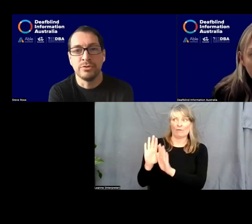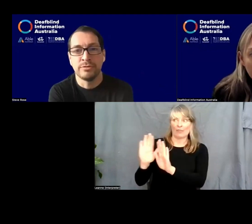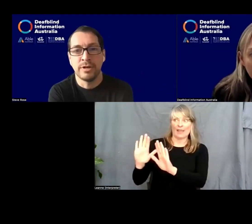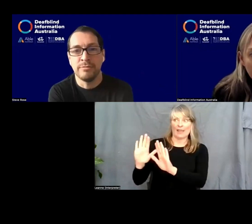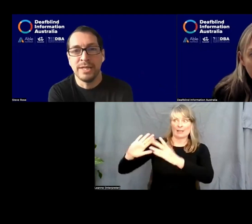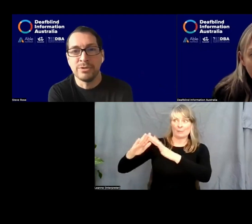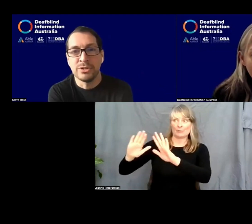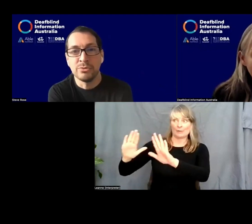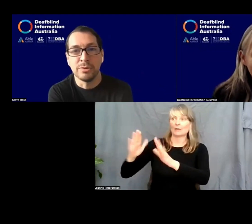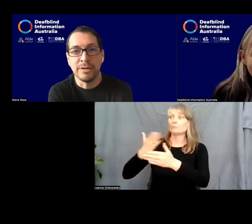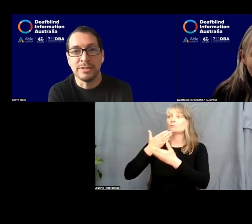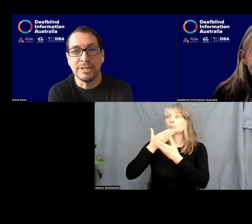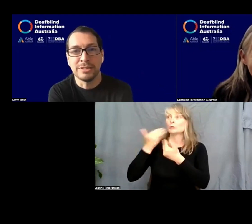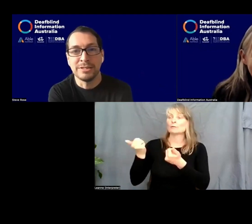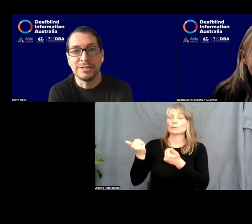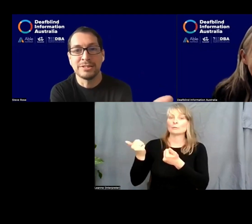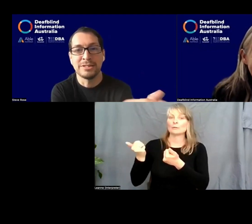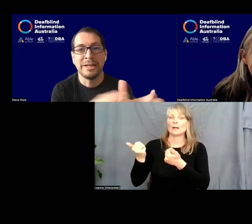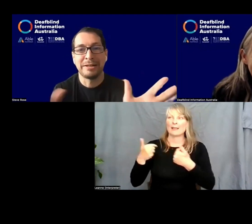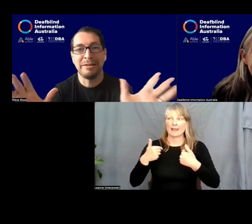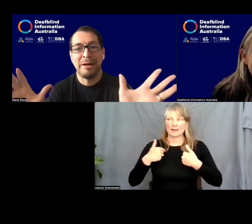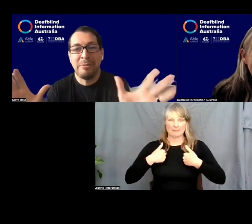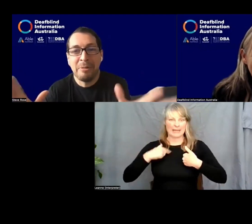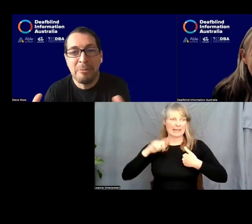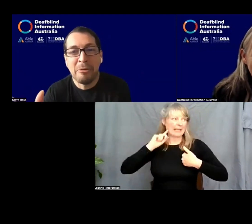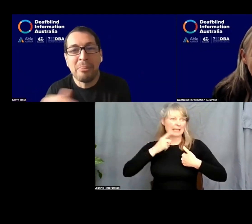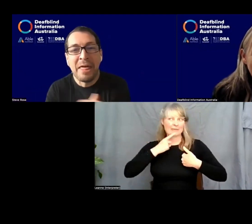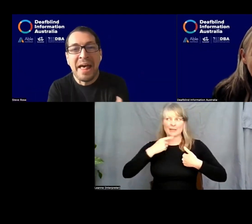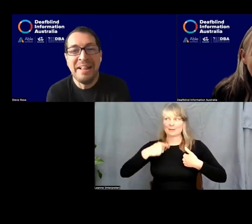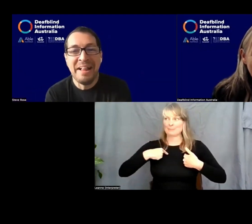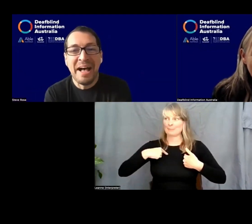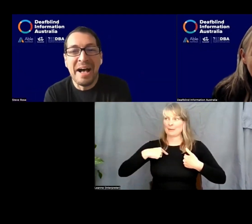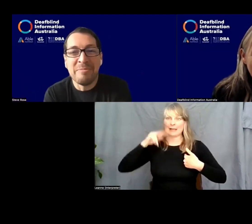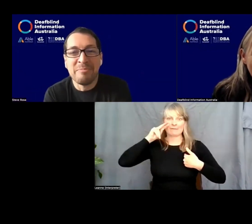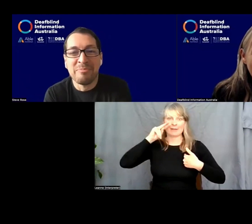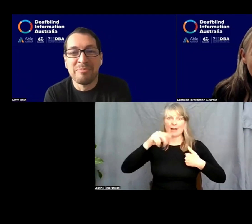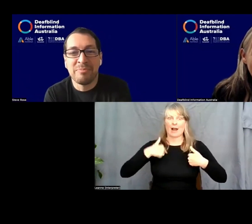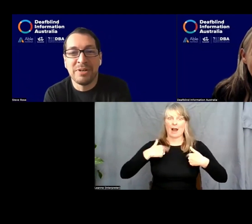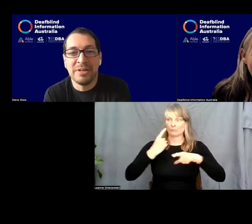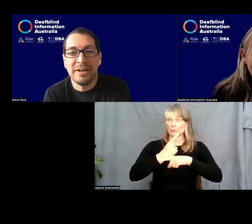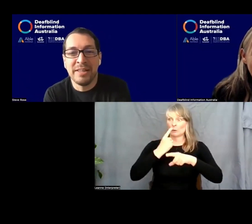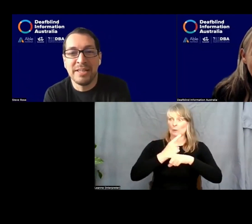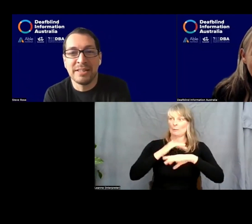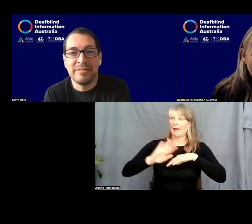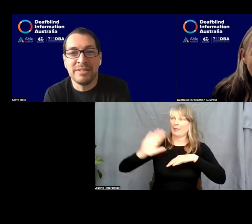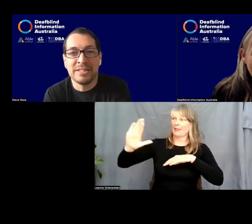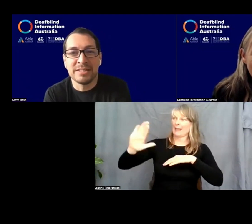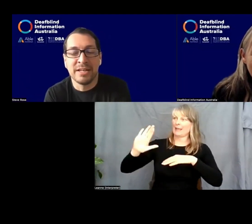of being able to talk about it, because they're just not there. But I think there is the, the bit of how